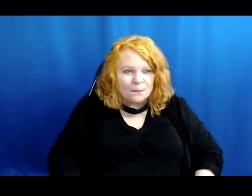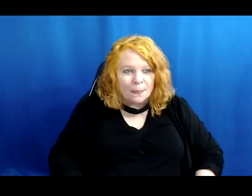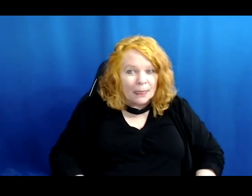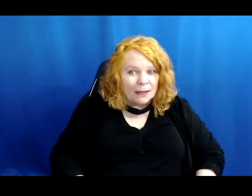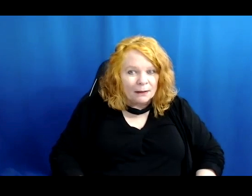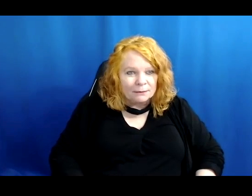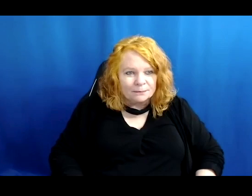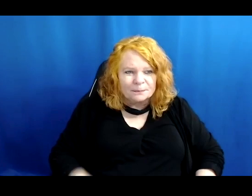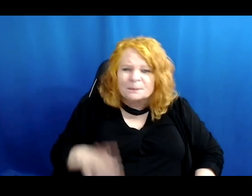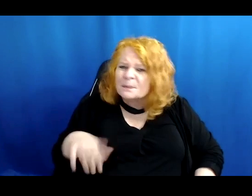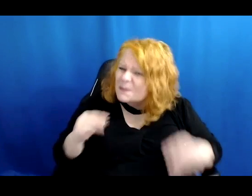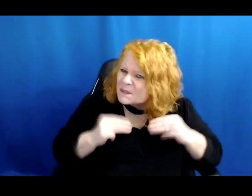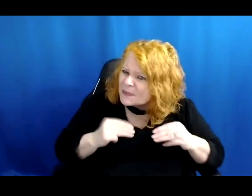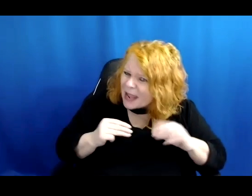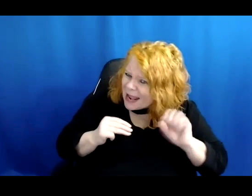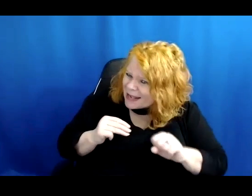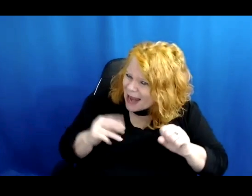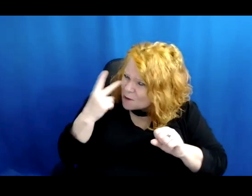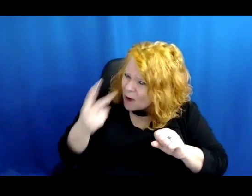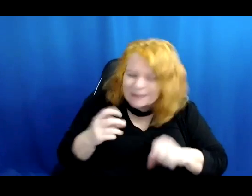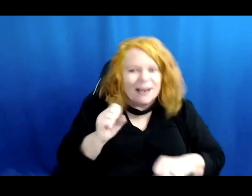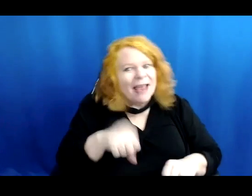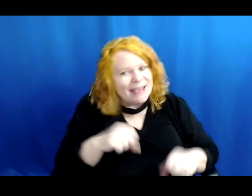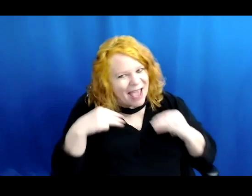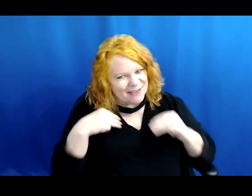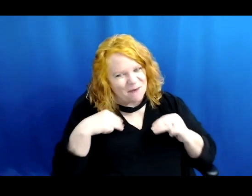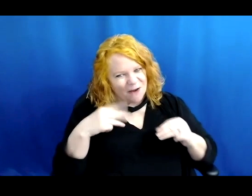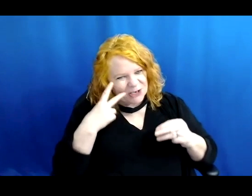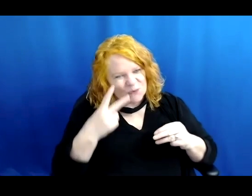Gwyn: Yes. Midwest Marvin is going to lay down next